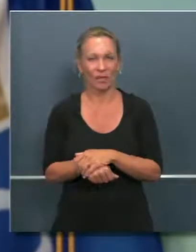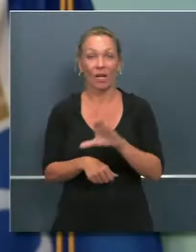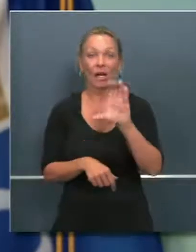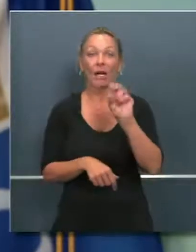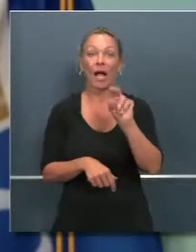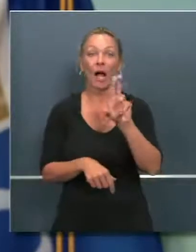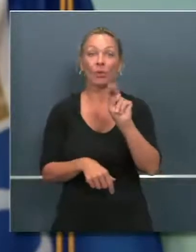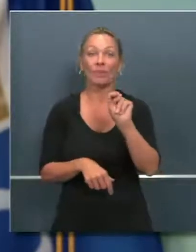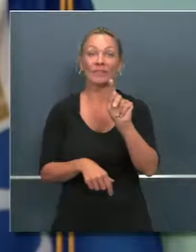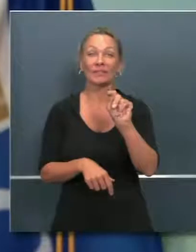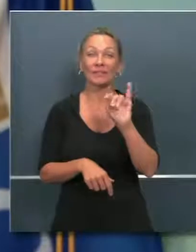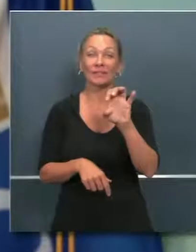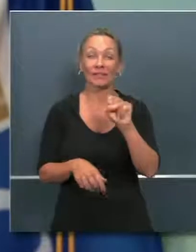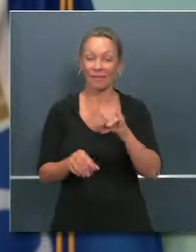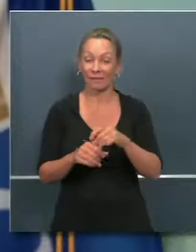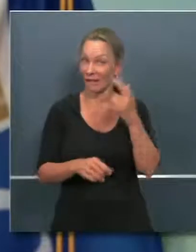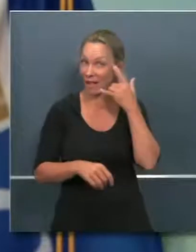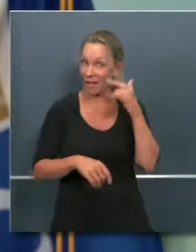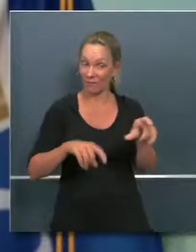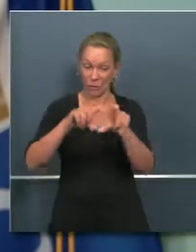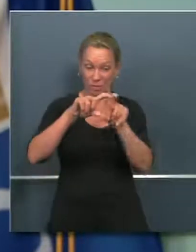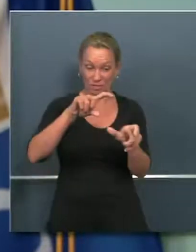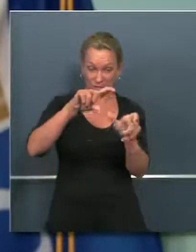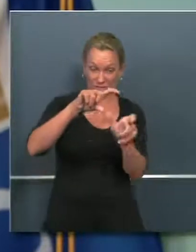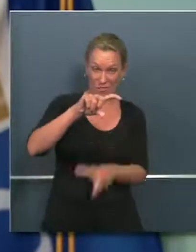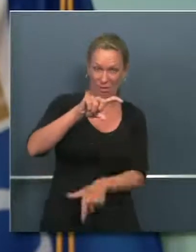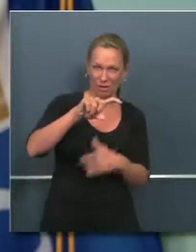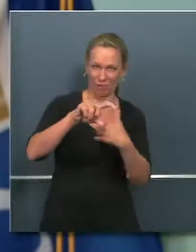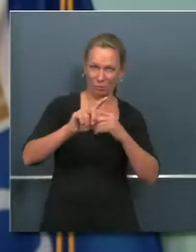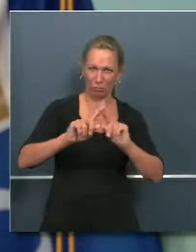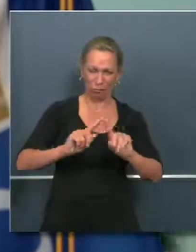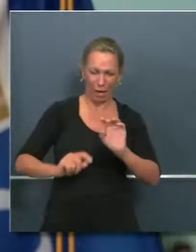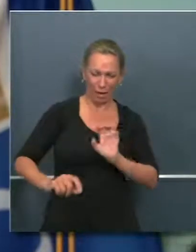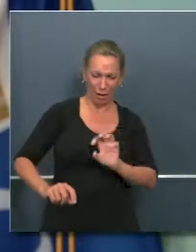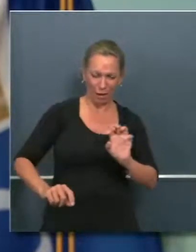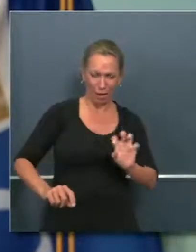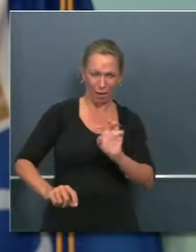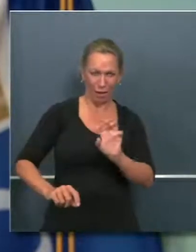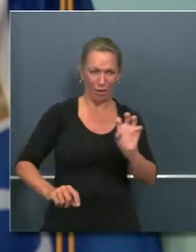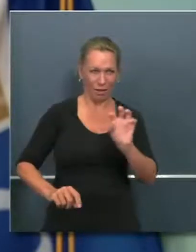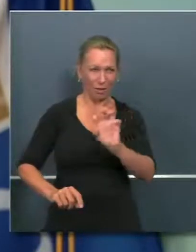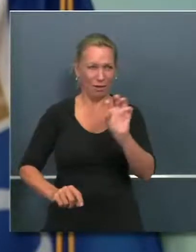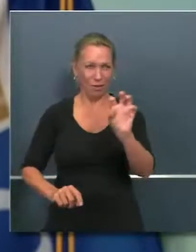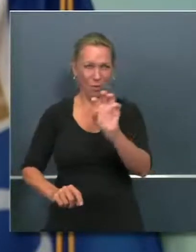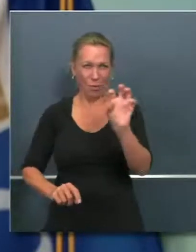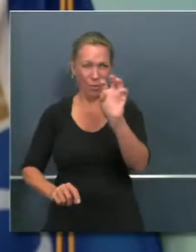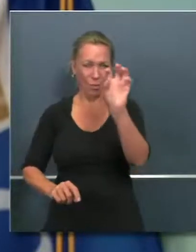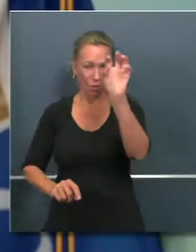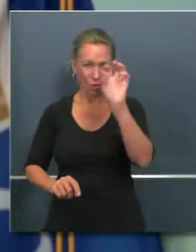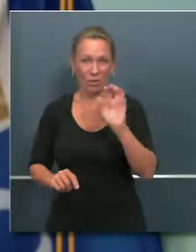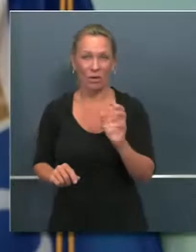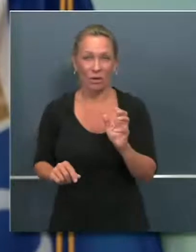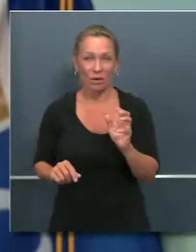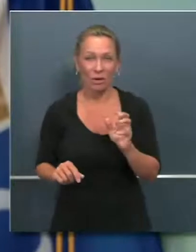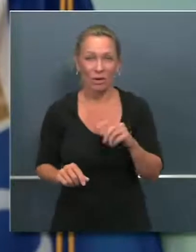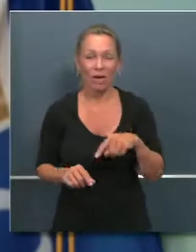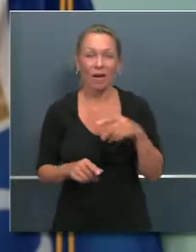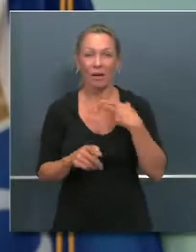state we talk about scale and size and scope that is equivalent to 21 States populations combined